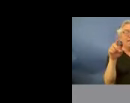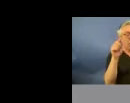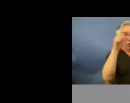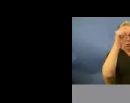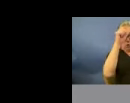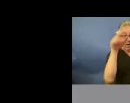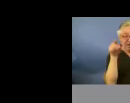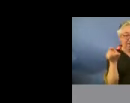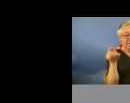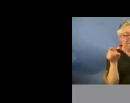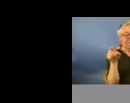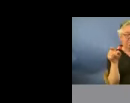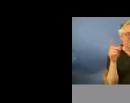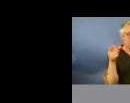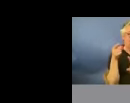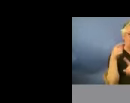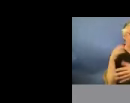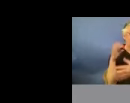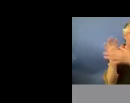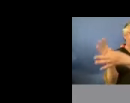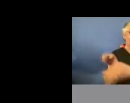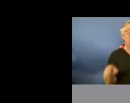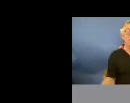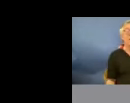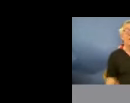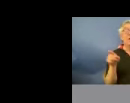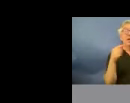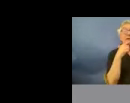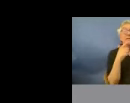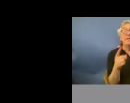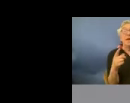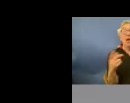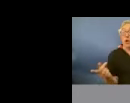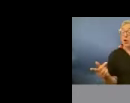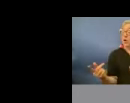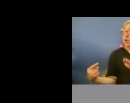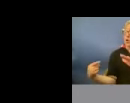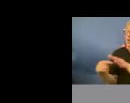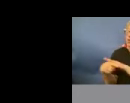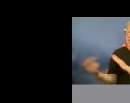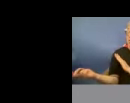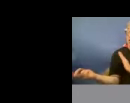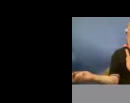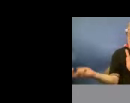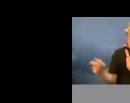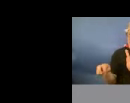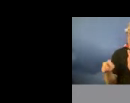Thank you very much, Ricardo. And thank you very much, everyone, for your questions and contributions so far.